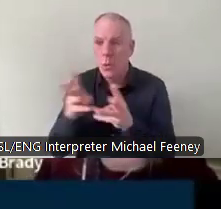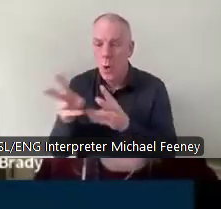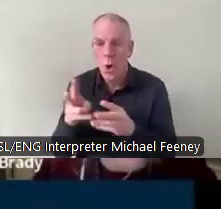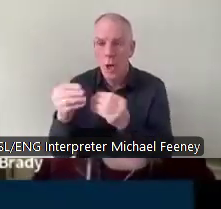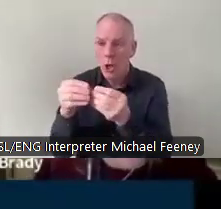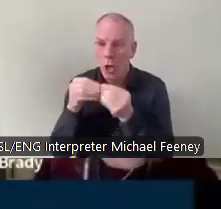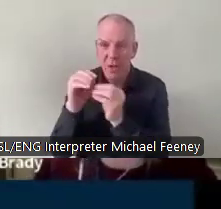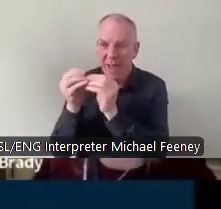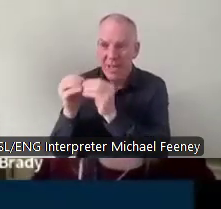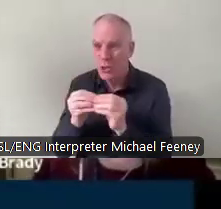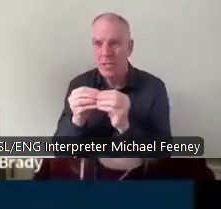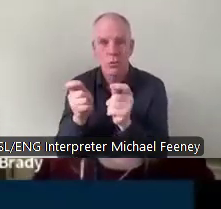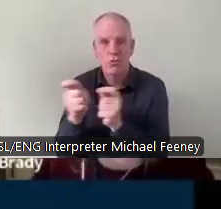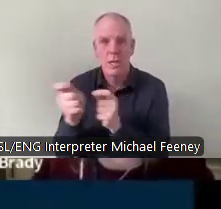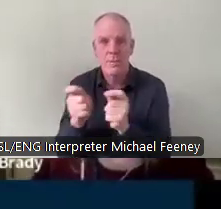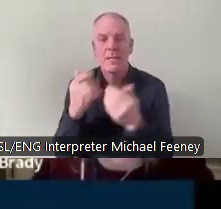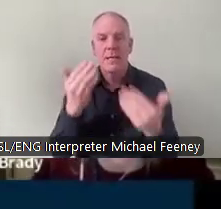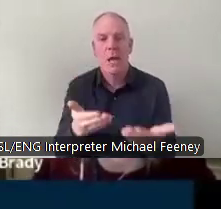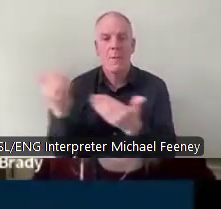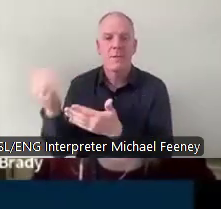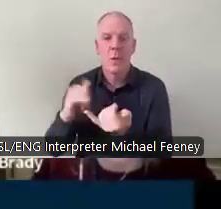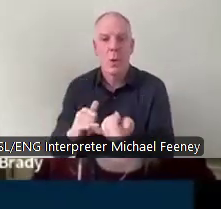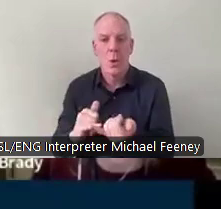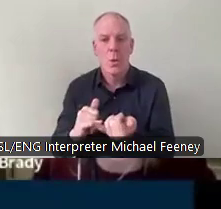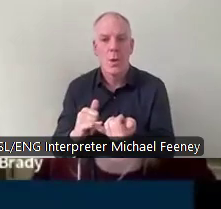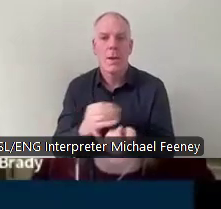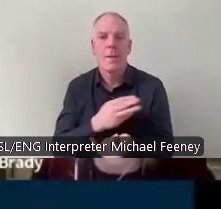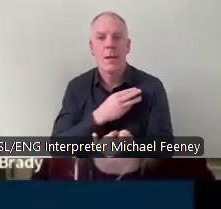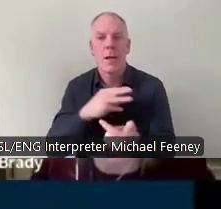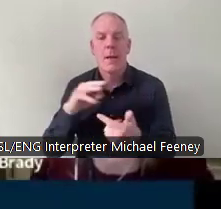and treatment, I'm now going to hand you over with pleasure to my colleague, Maria Canavan.